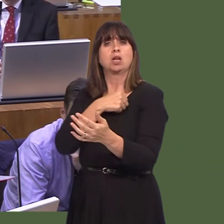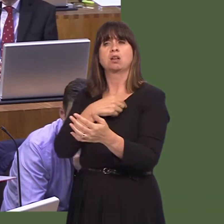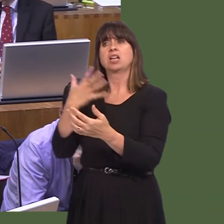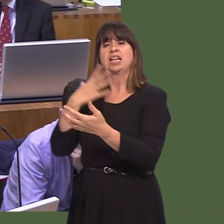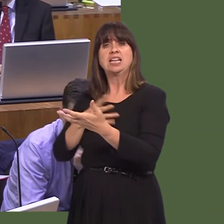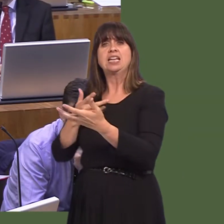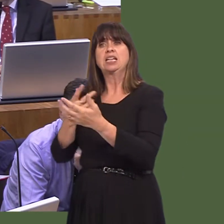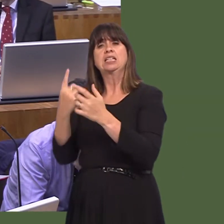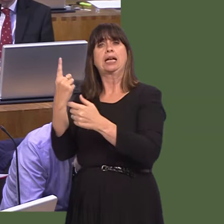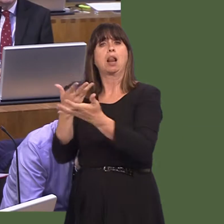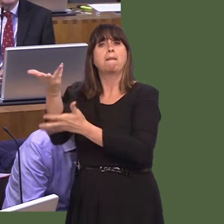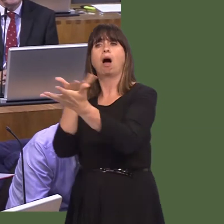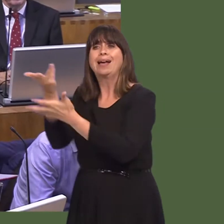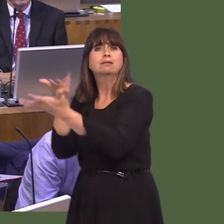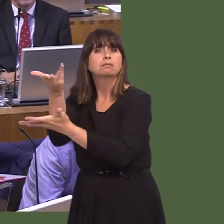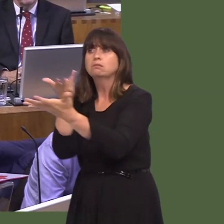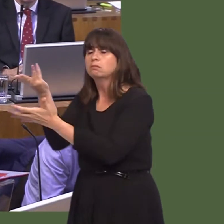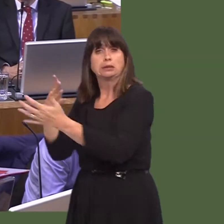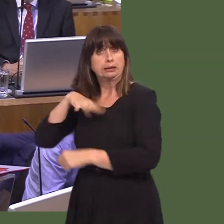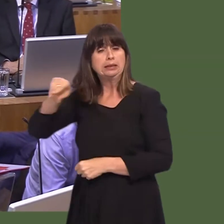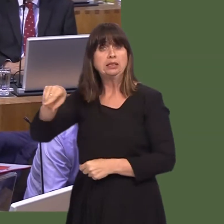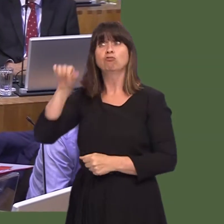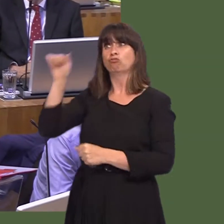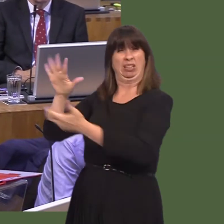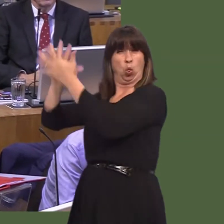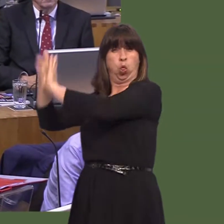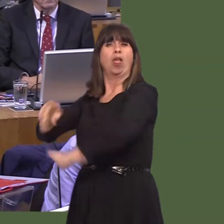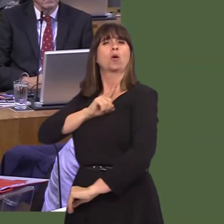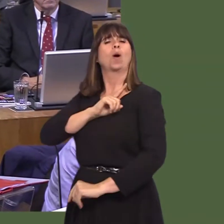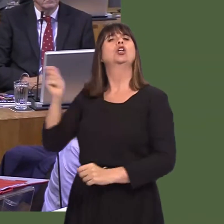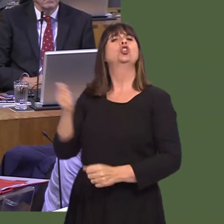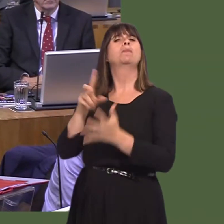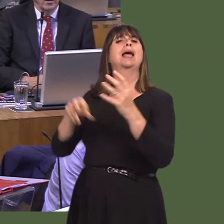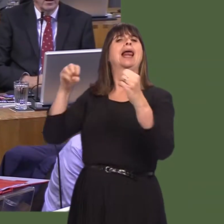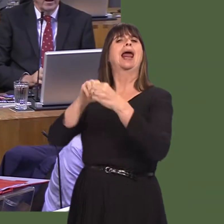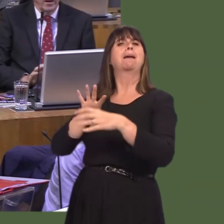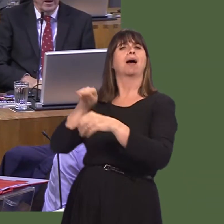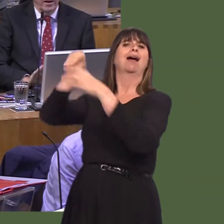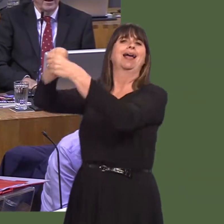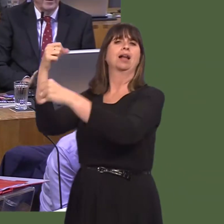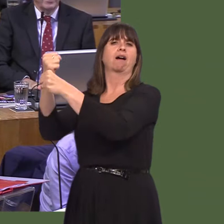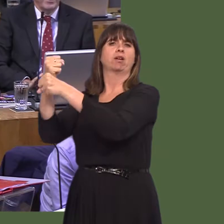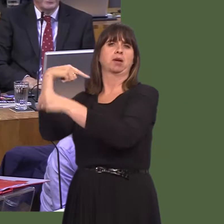And, above all else, she is rightóthe UK Government is in turmoil. That's why we need a Labour Government in Whitehall.